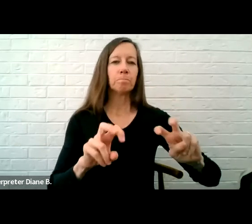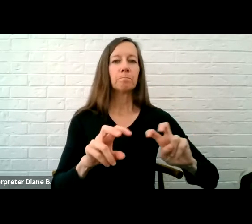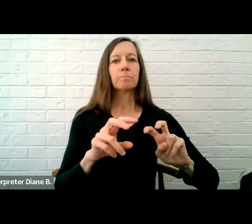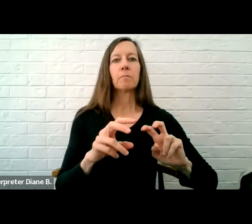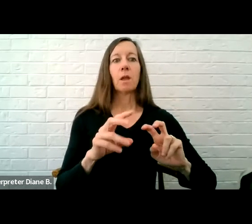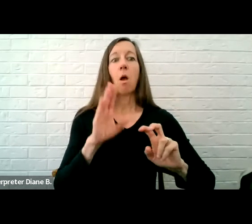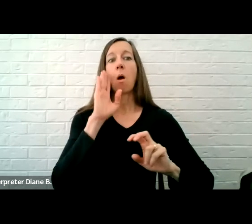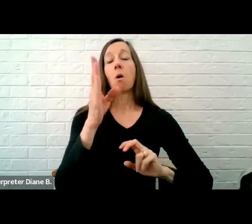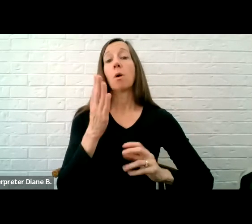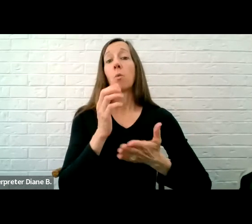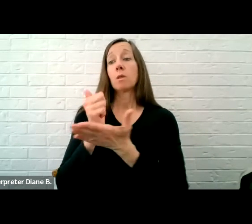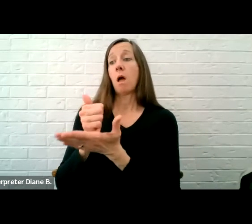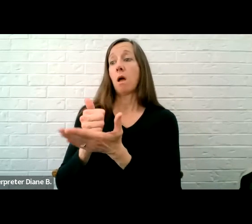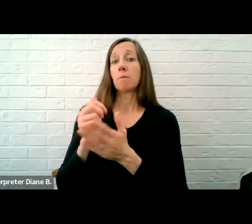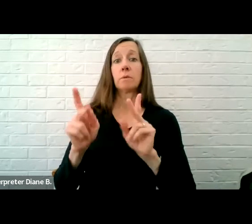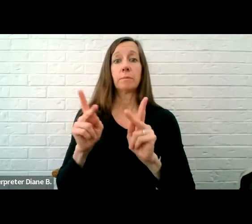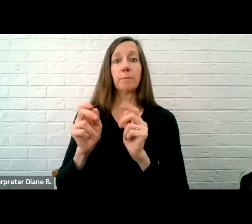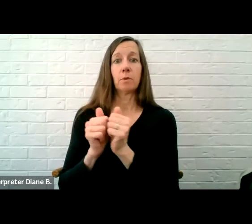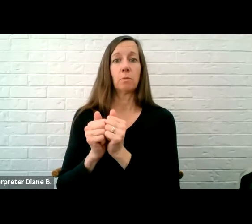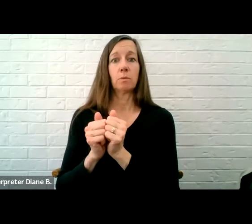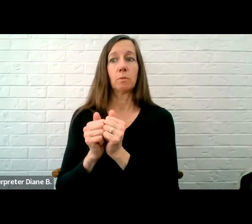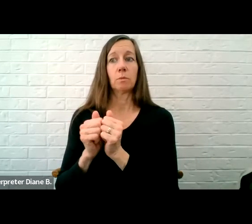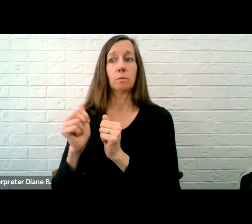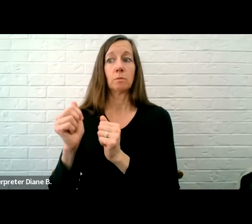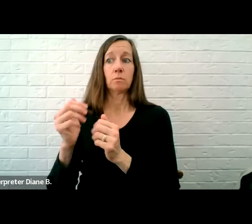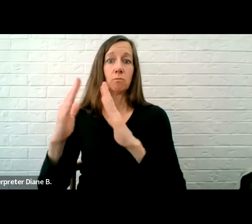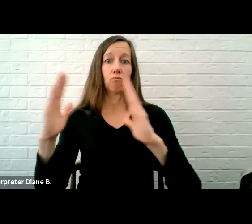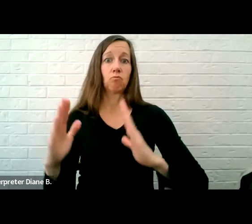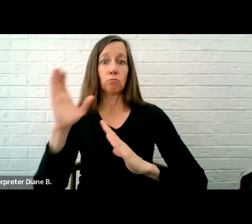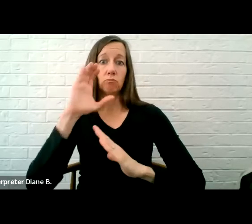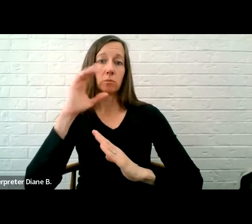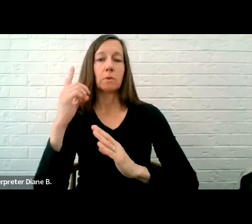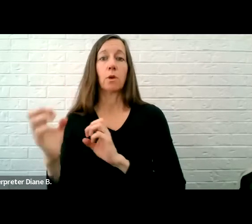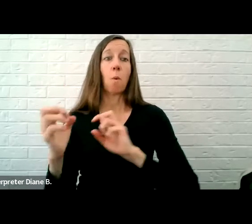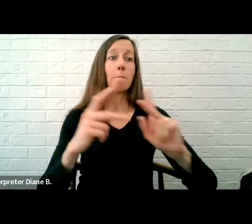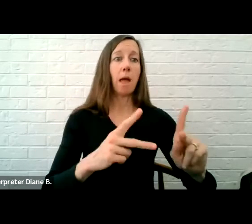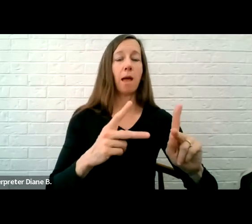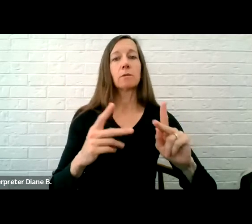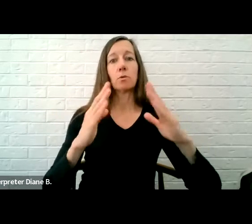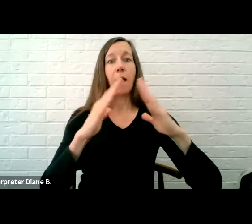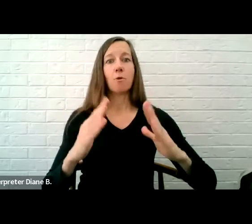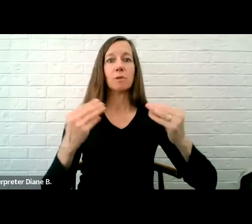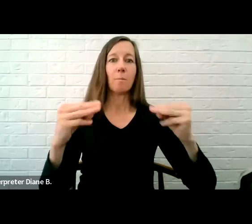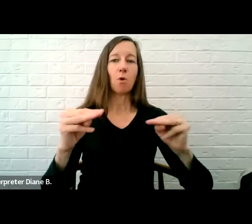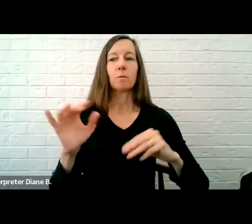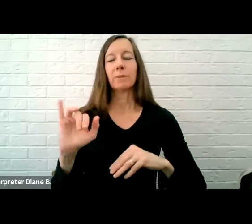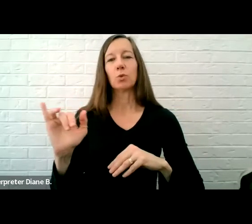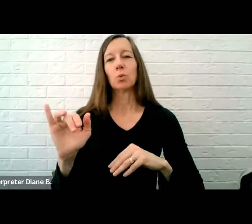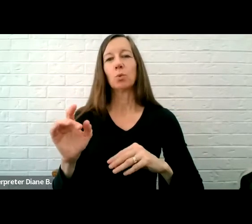Both return or enter the housing market, but importantly, to retain their housing over time.